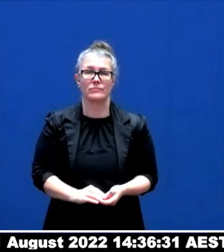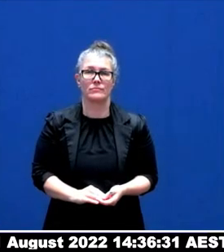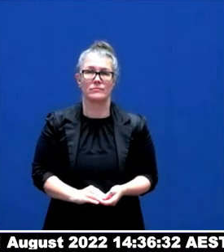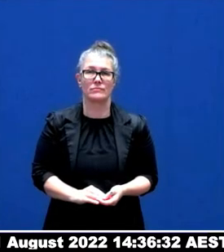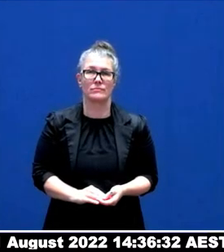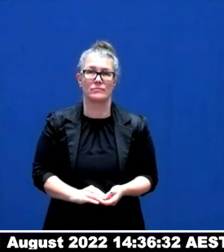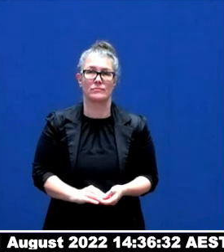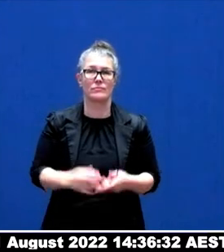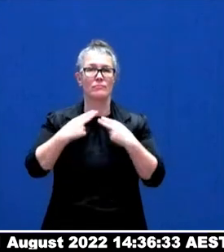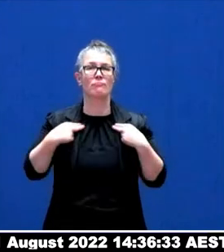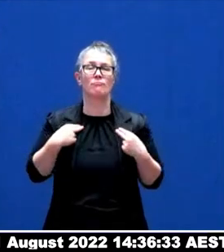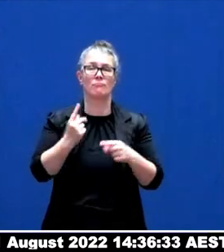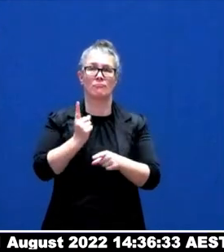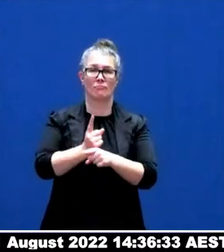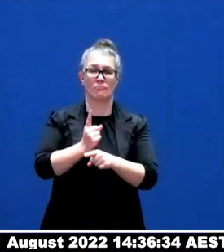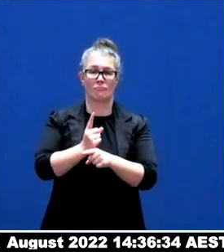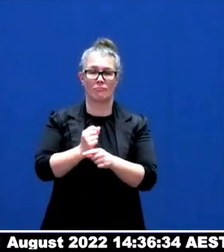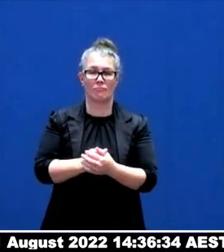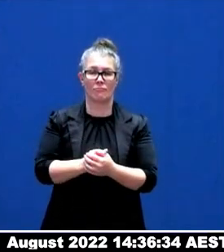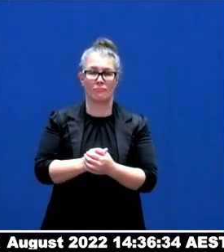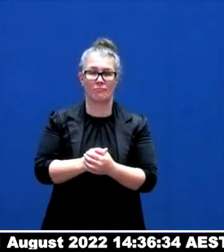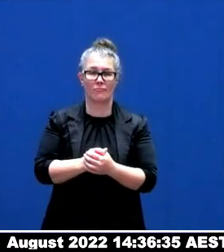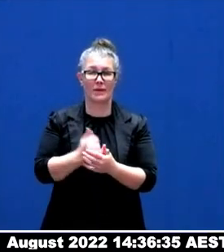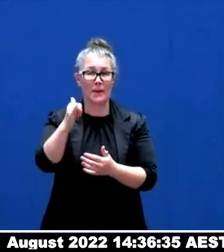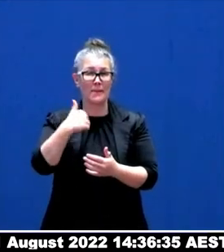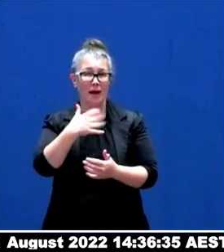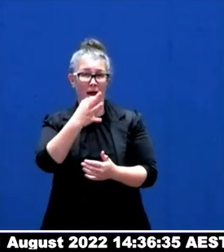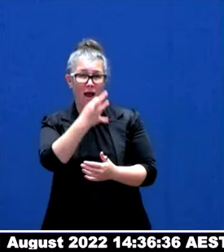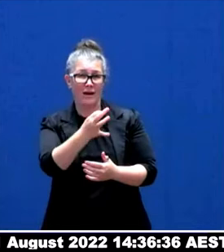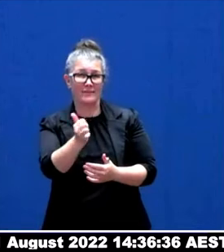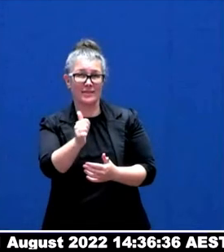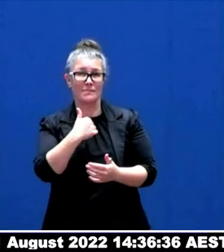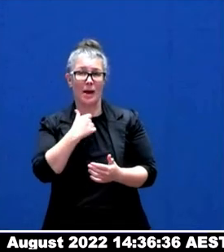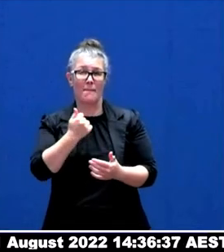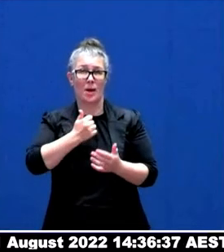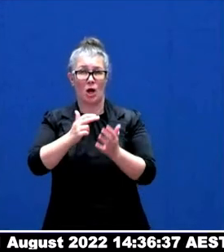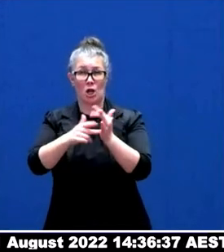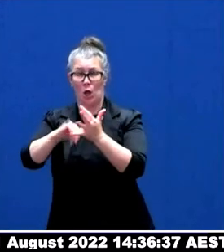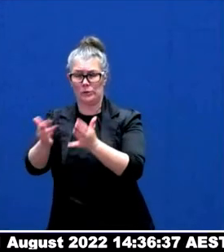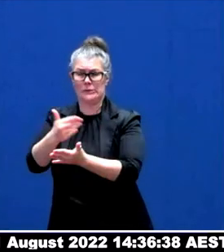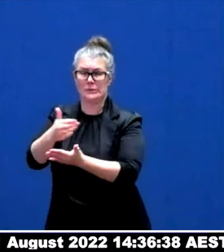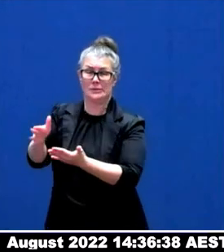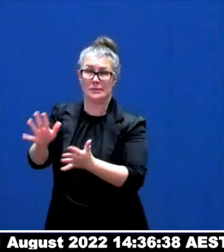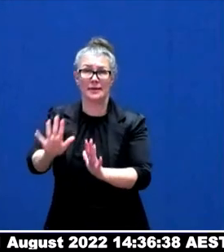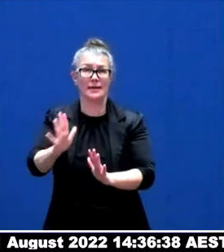In - stop me if I already asked you this question because I flicked back in my notes, but did I ask you about SDA accommodation?